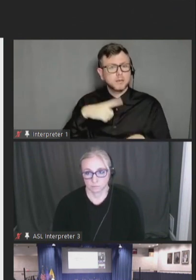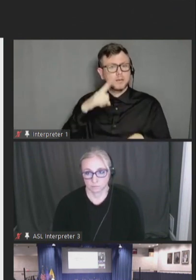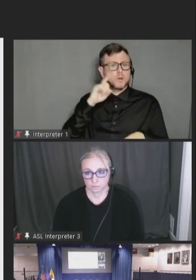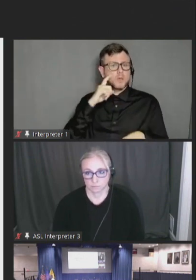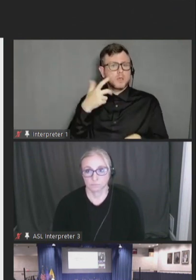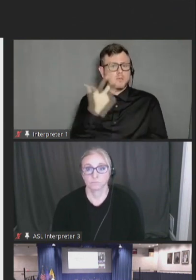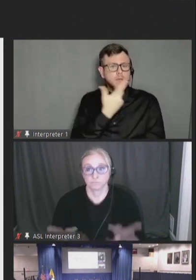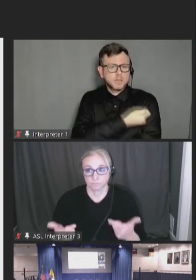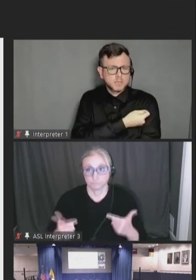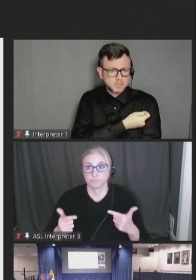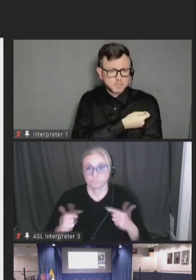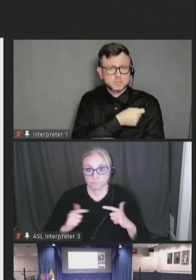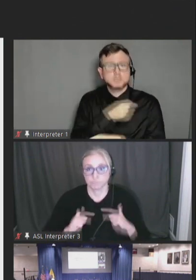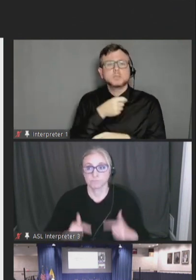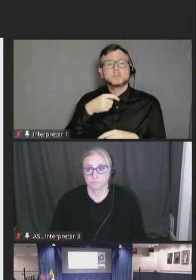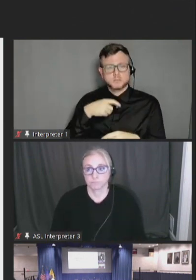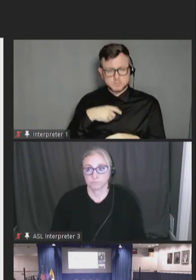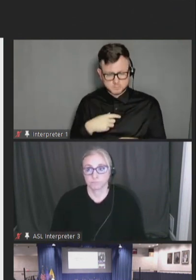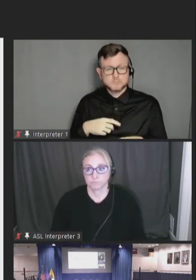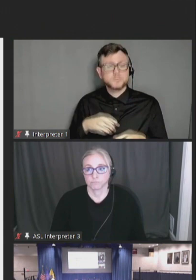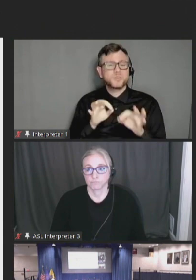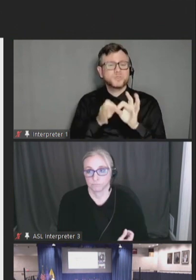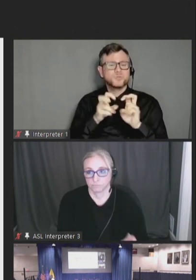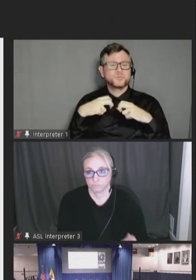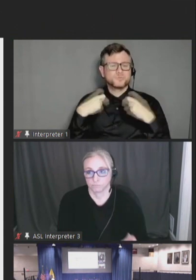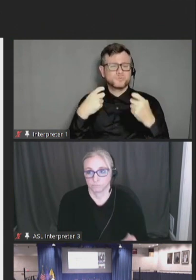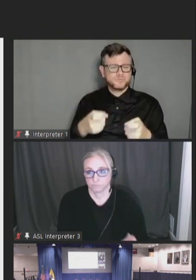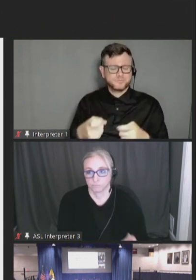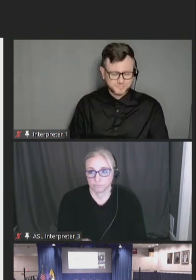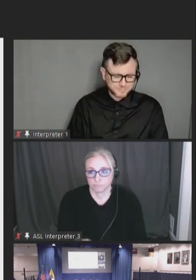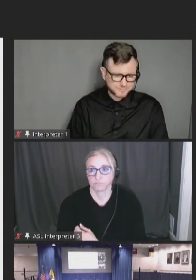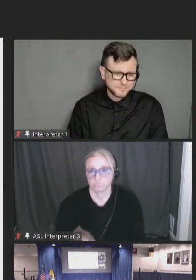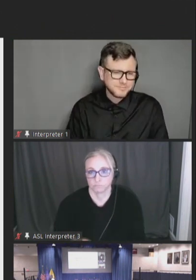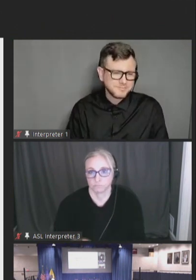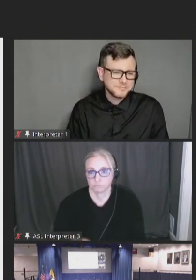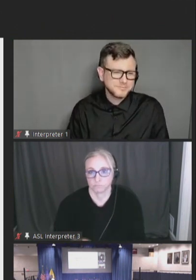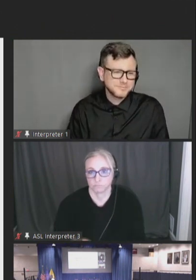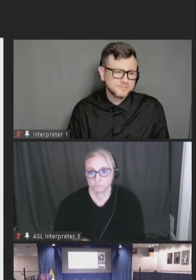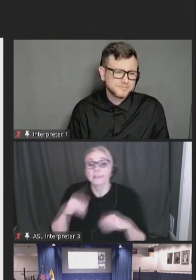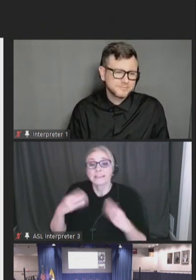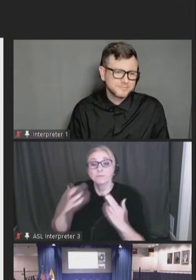and talking about co-administration. And we've given them resources and encouragement about